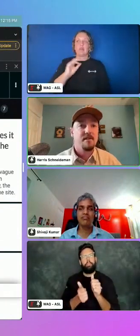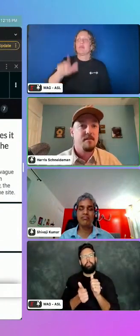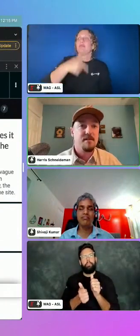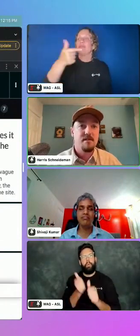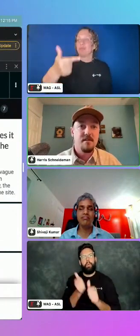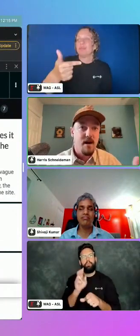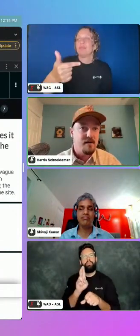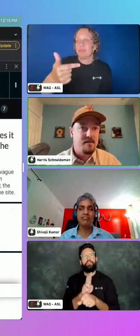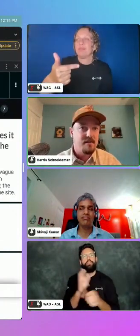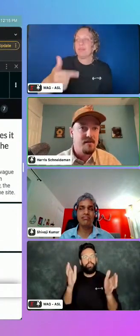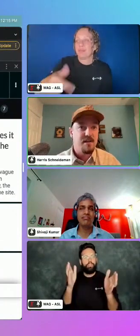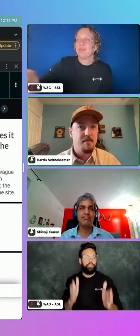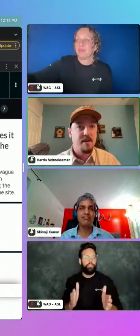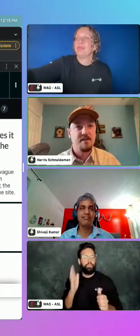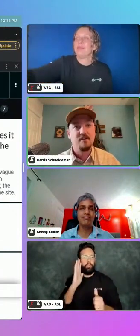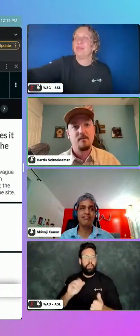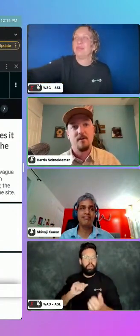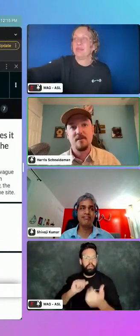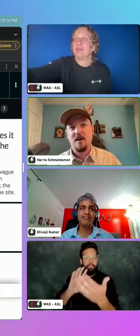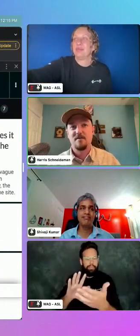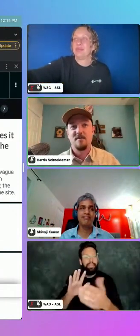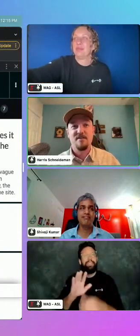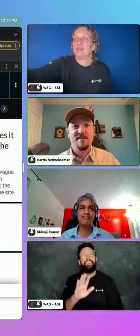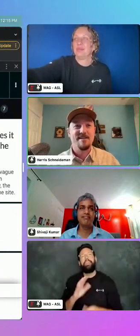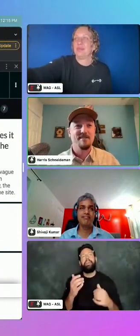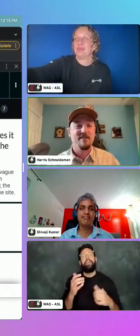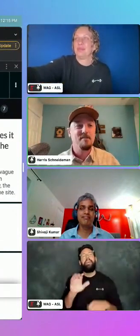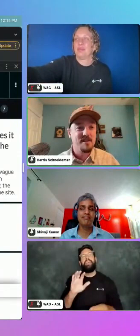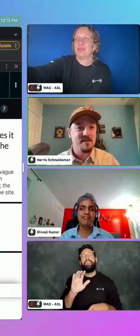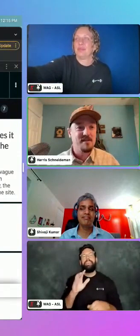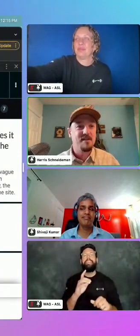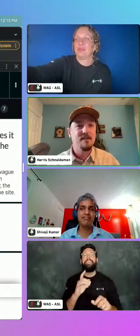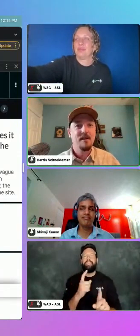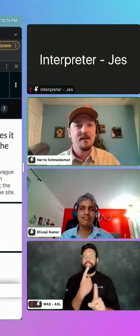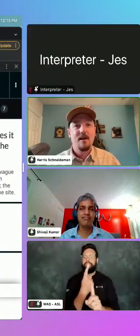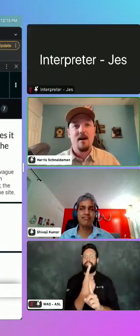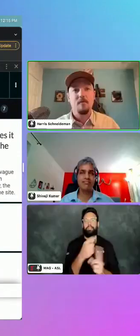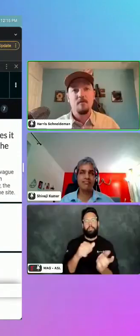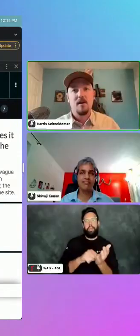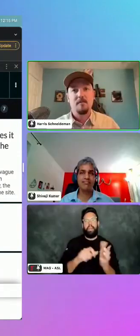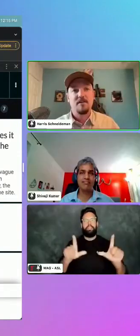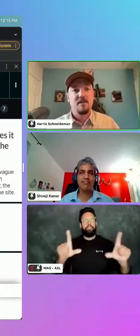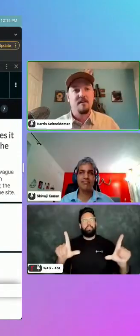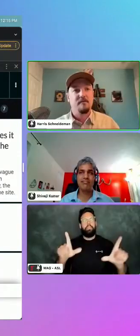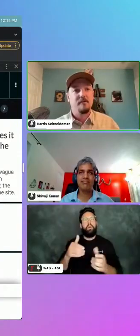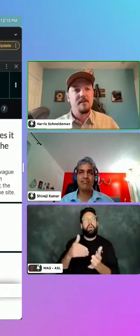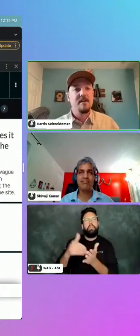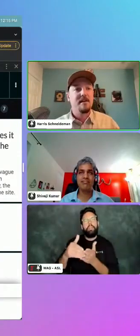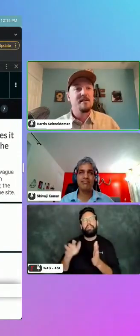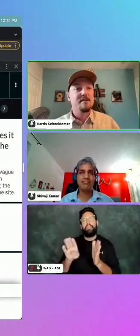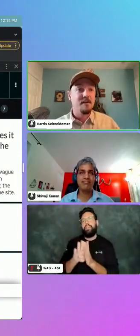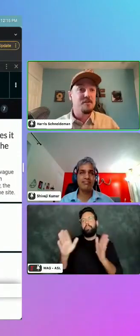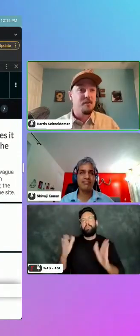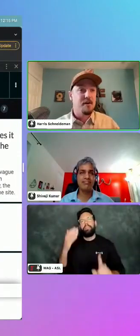especially in modern single-page applications, where developers might forget to update the title. We wanna make sure that it really tells you